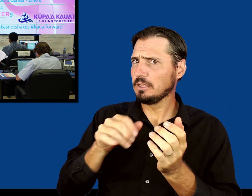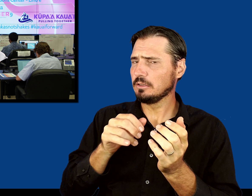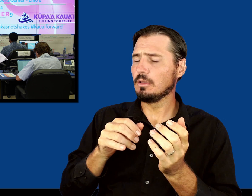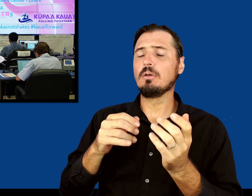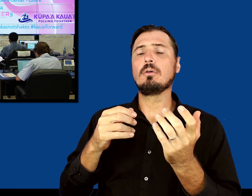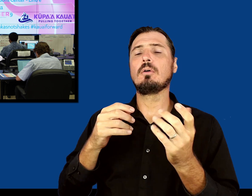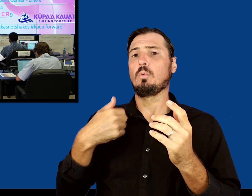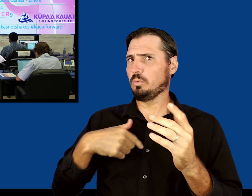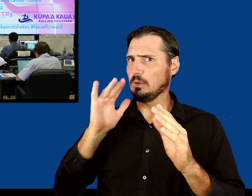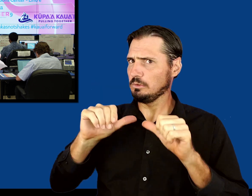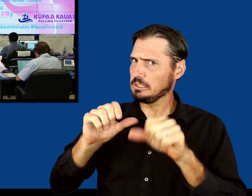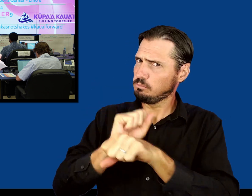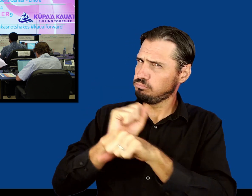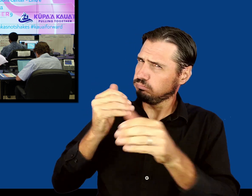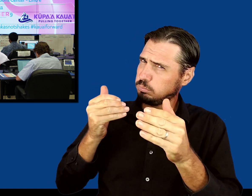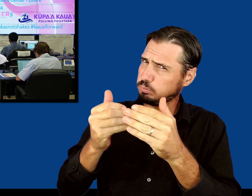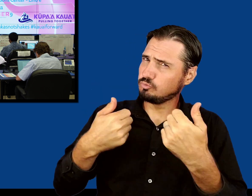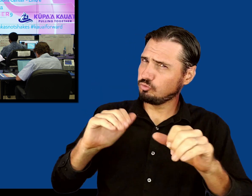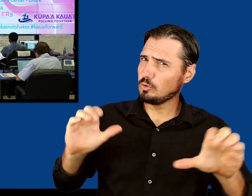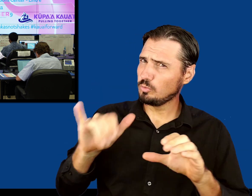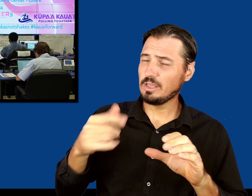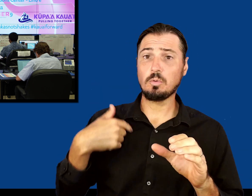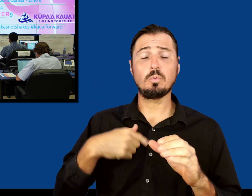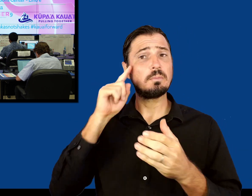are confident that our proposed Rule 19 provides a clear path forward.